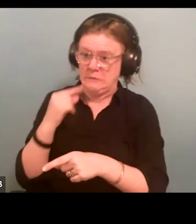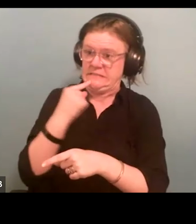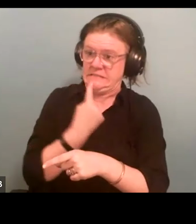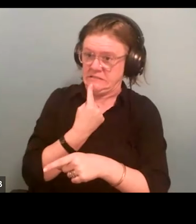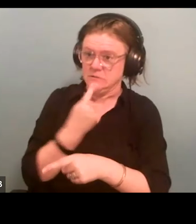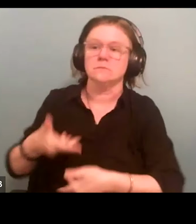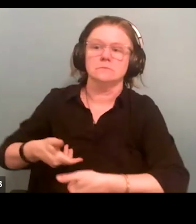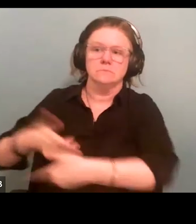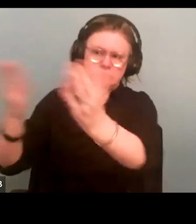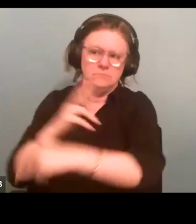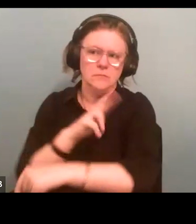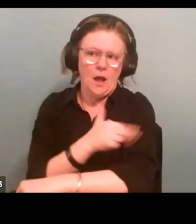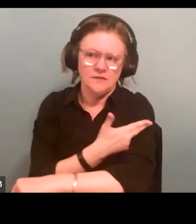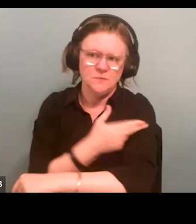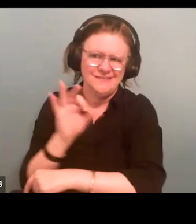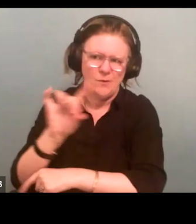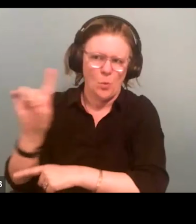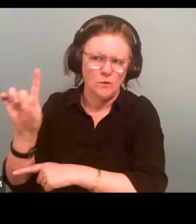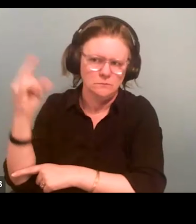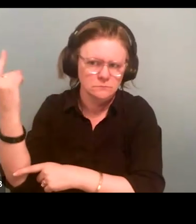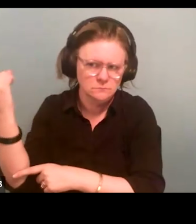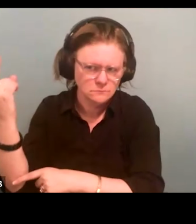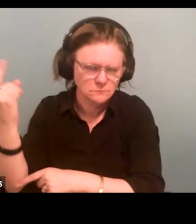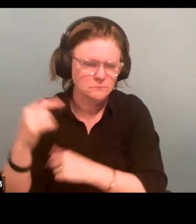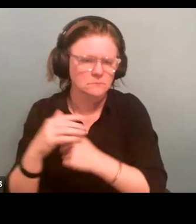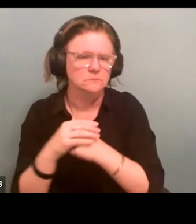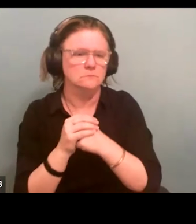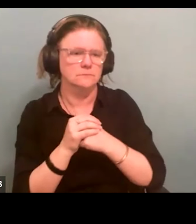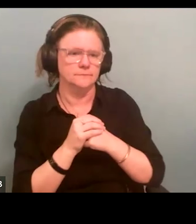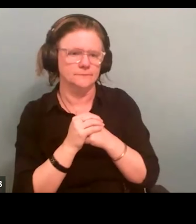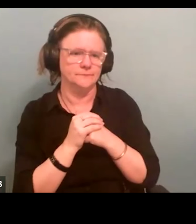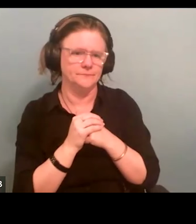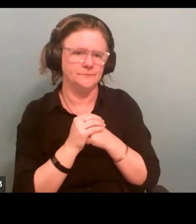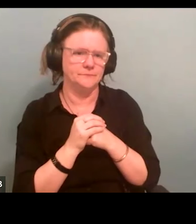get an ambulance or some initial medical attention.